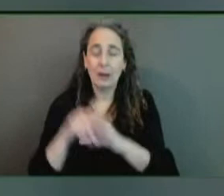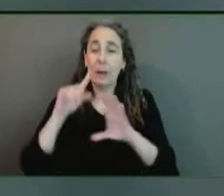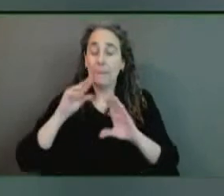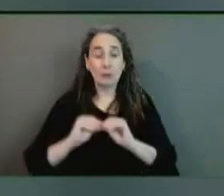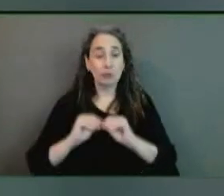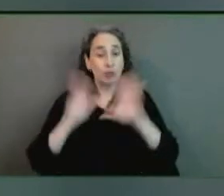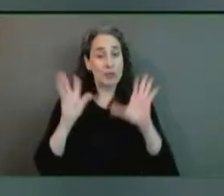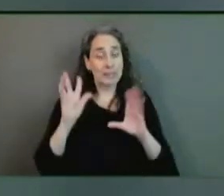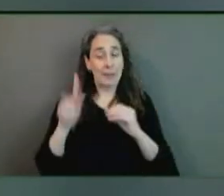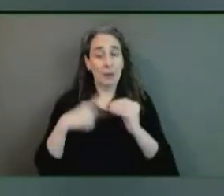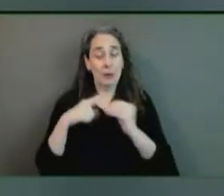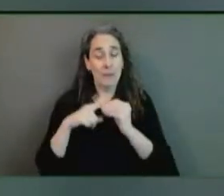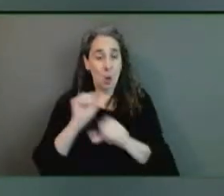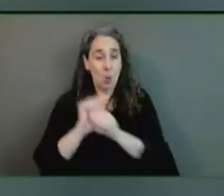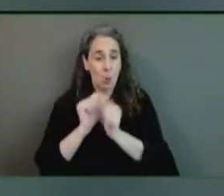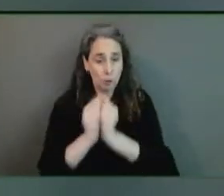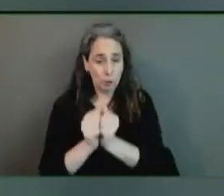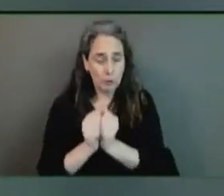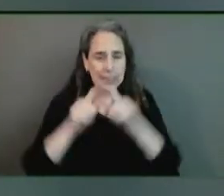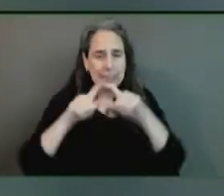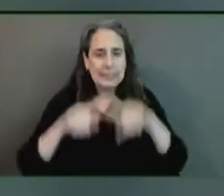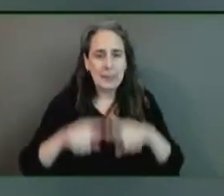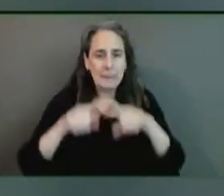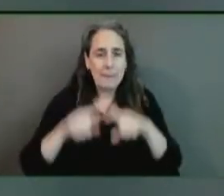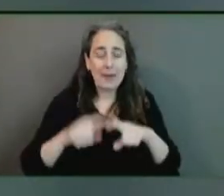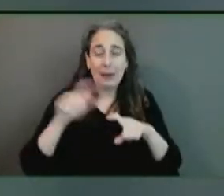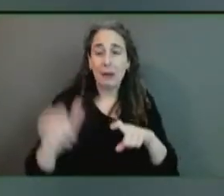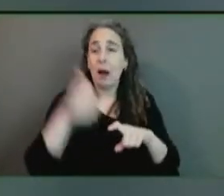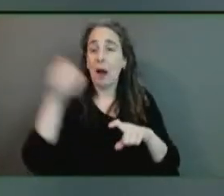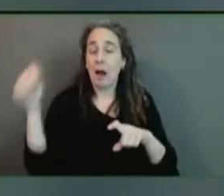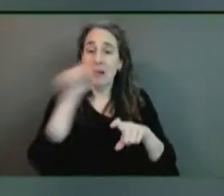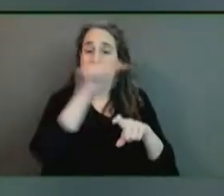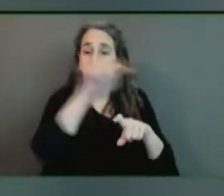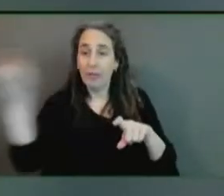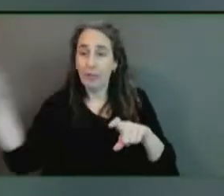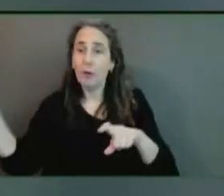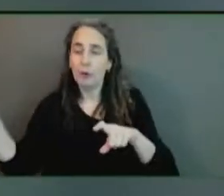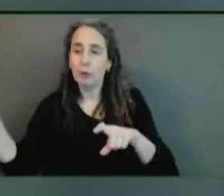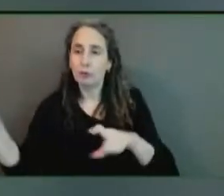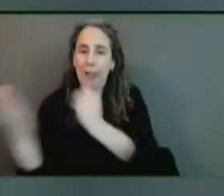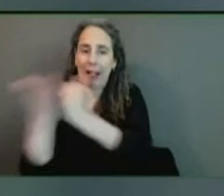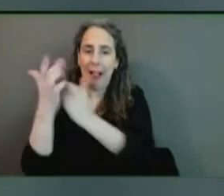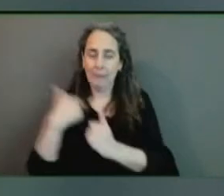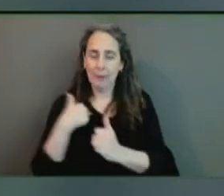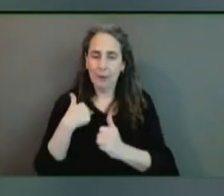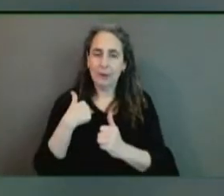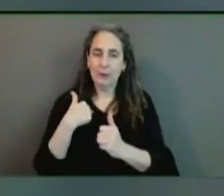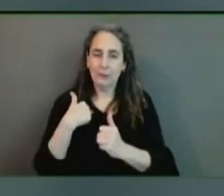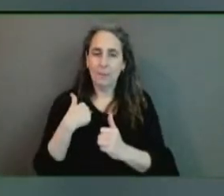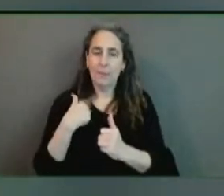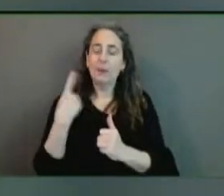forward to continuing to engage in and being transparent about our work together, depending on